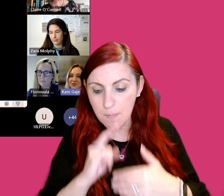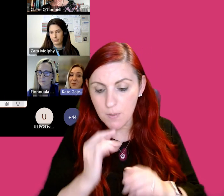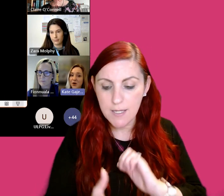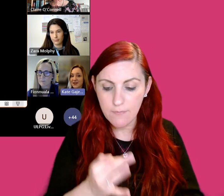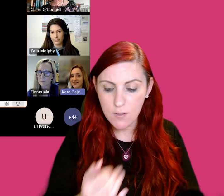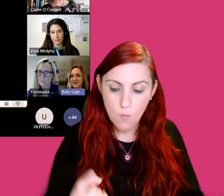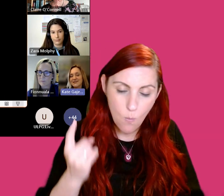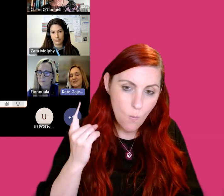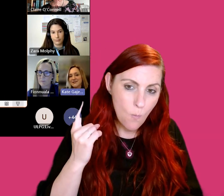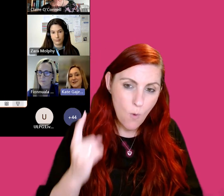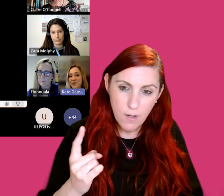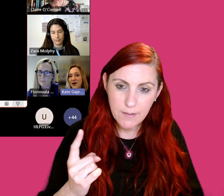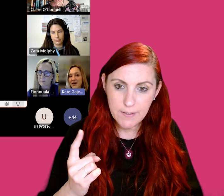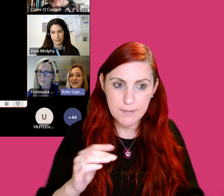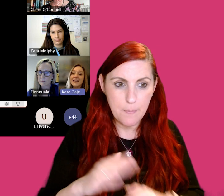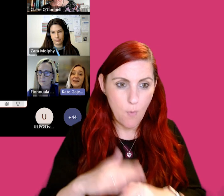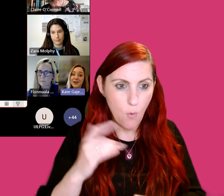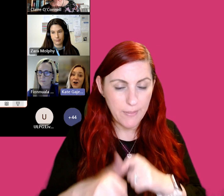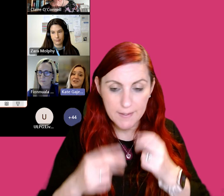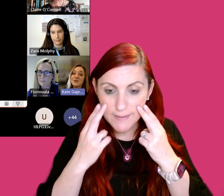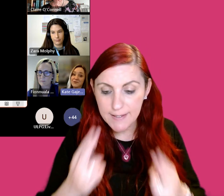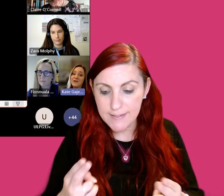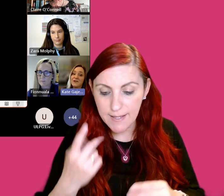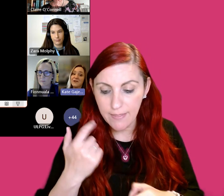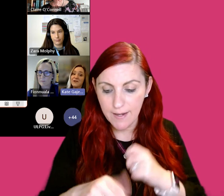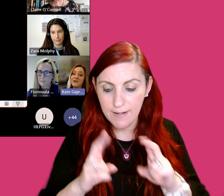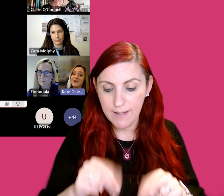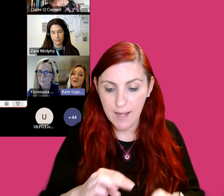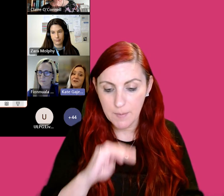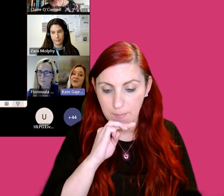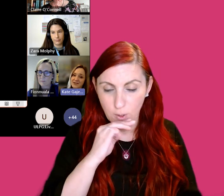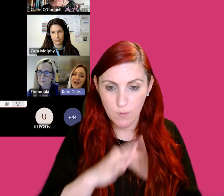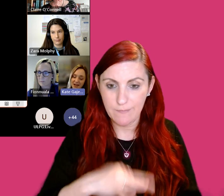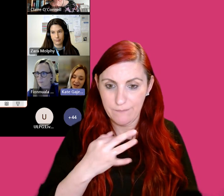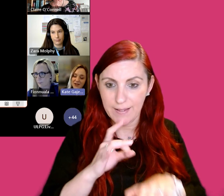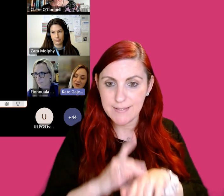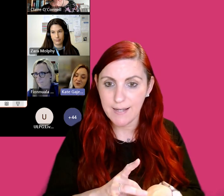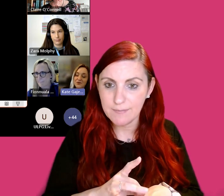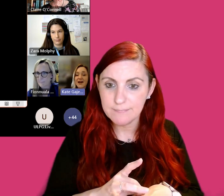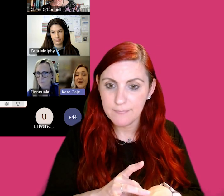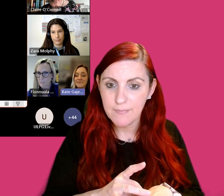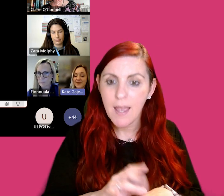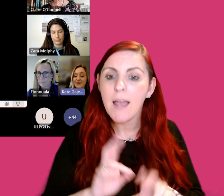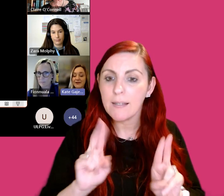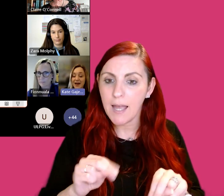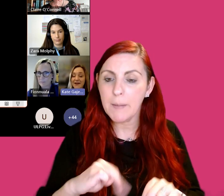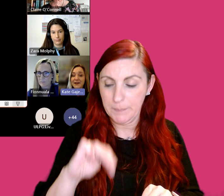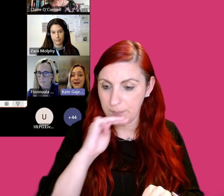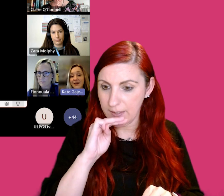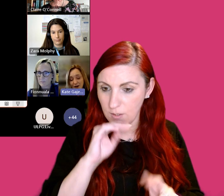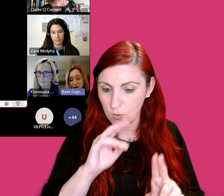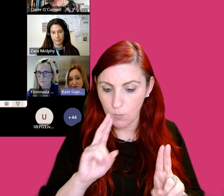unit more than ex than than required can cause you feeling unwell it can cause uh you um having low